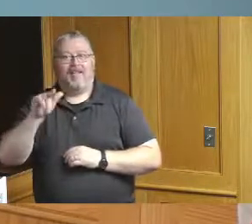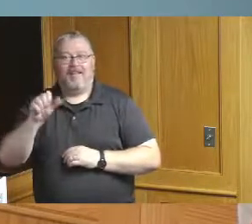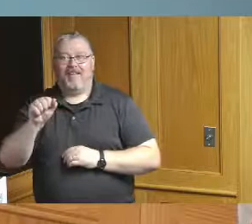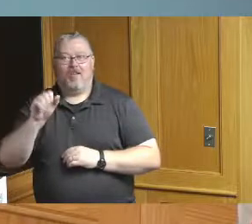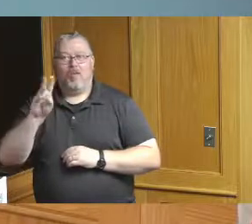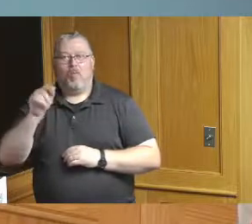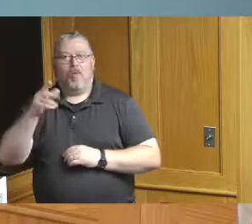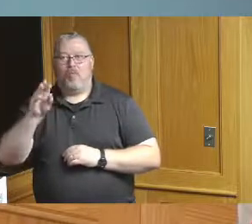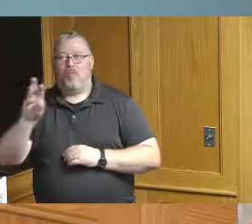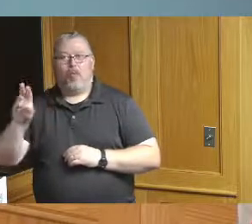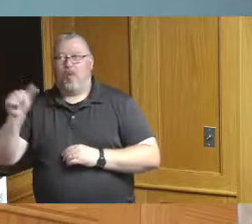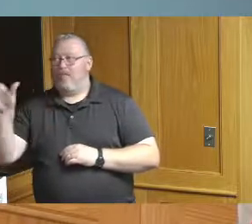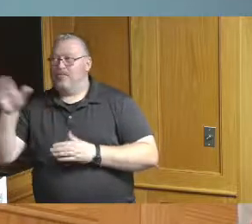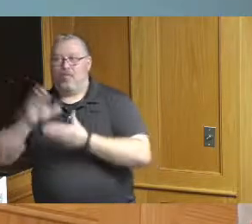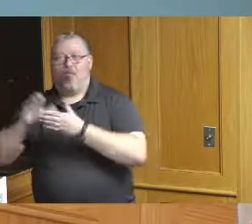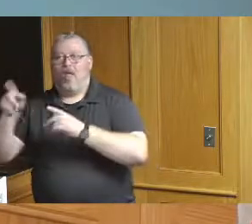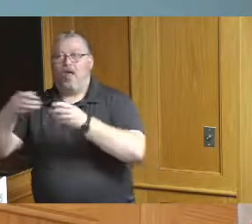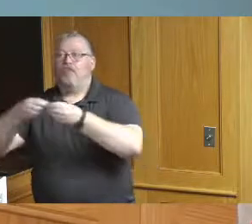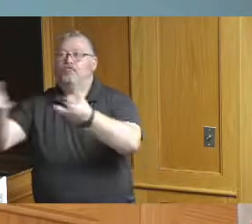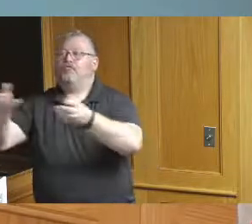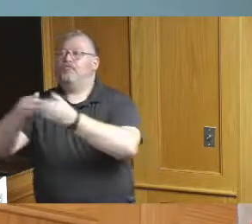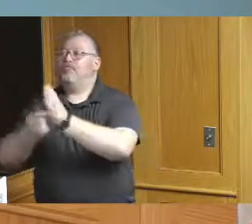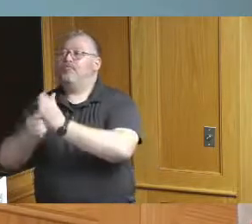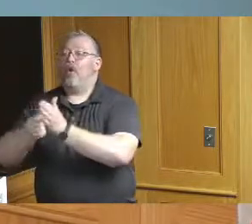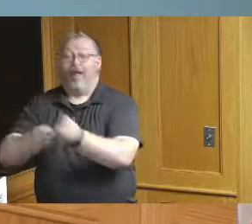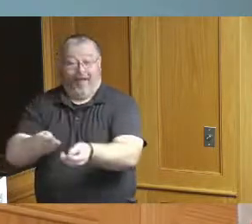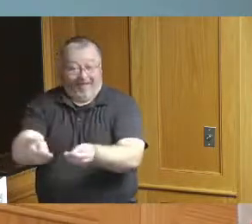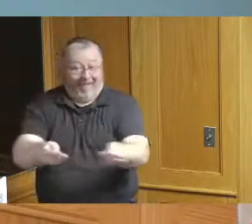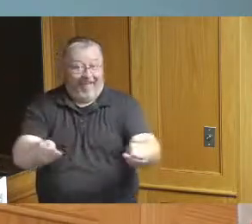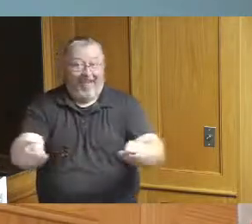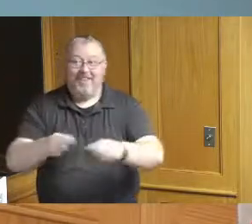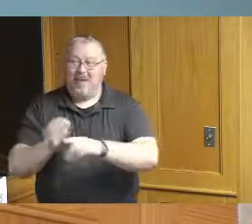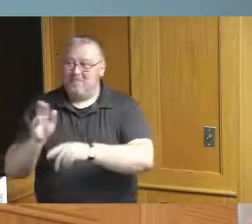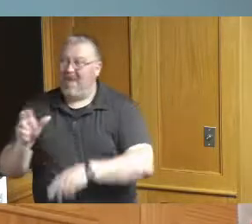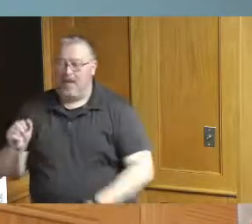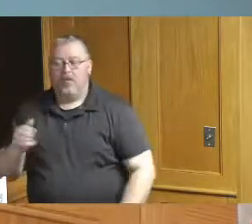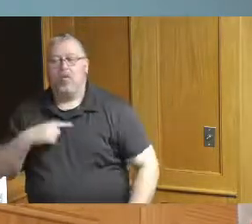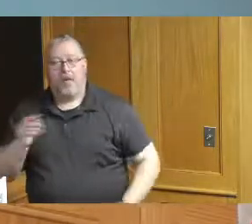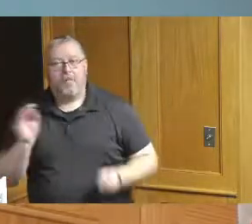and these other schools passing out brochures about the bus route we need more people on the bus